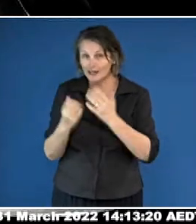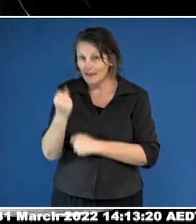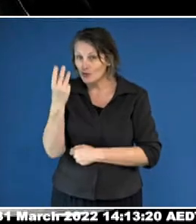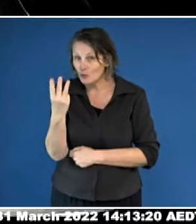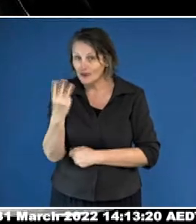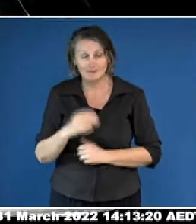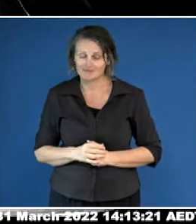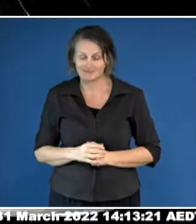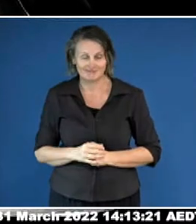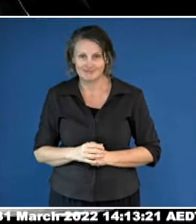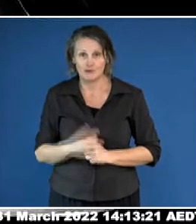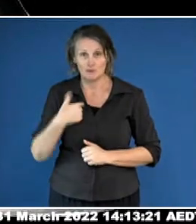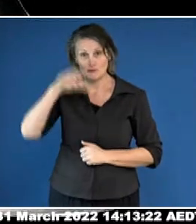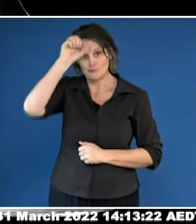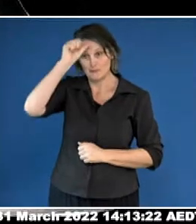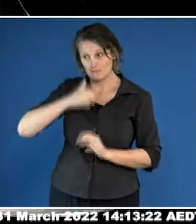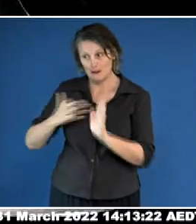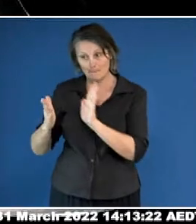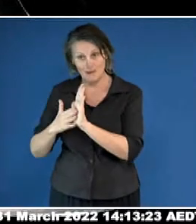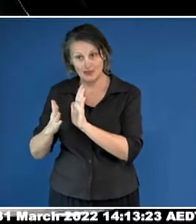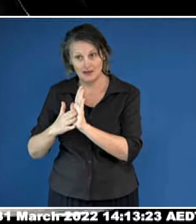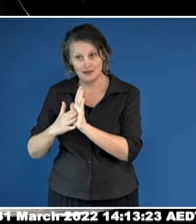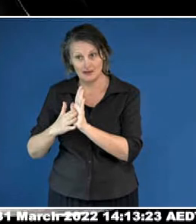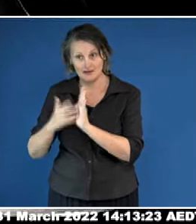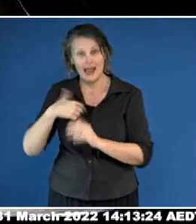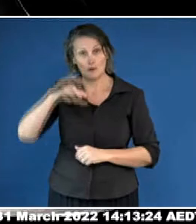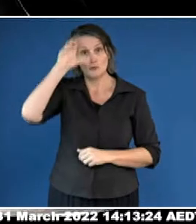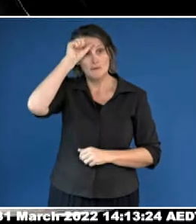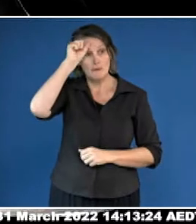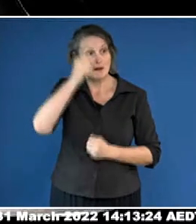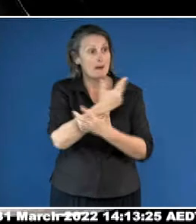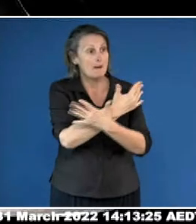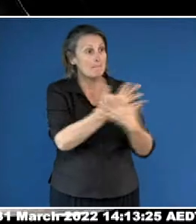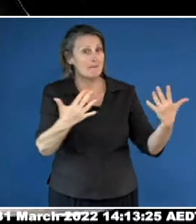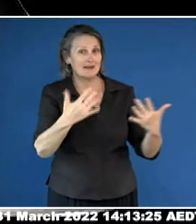with us my mum's memory and the memory of every other disabled victim-survivor in here